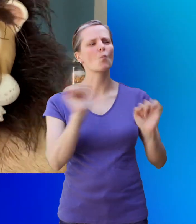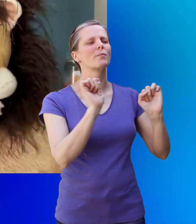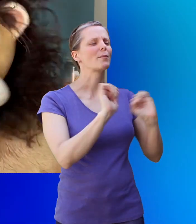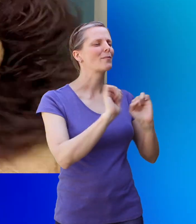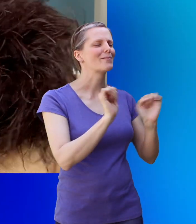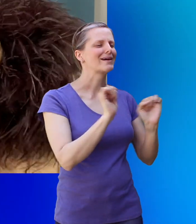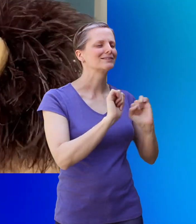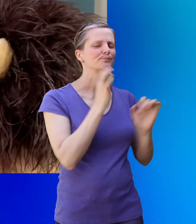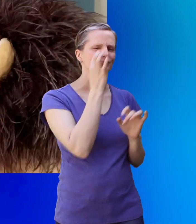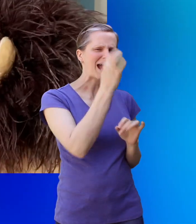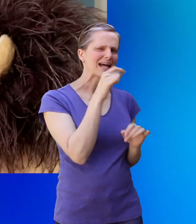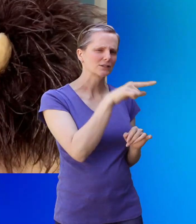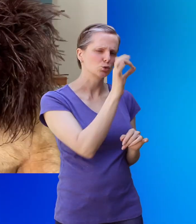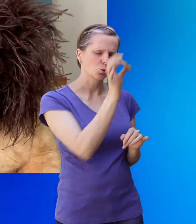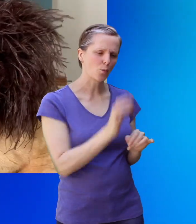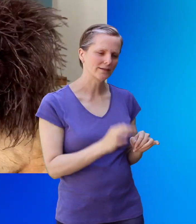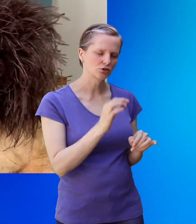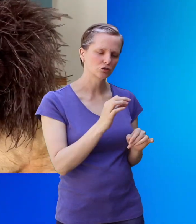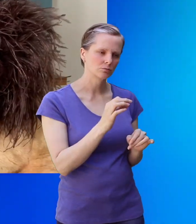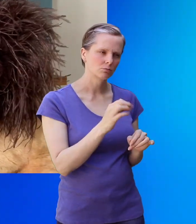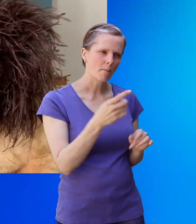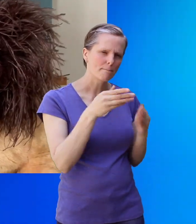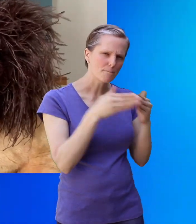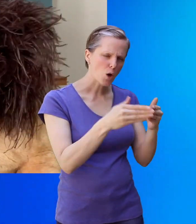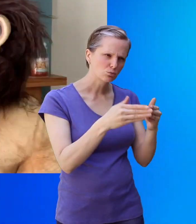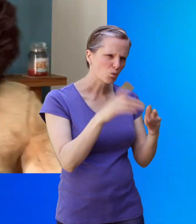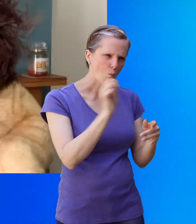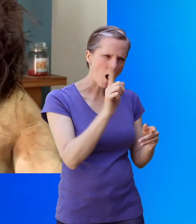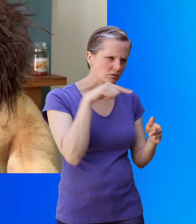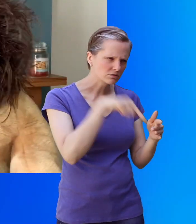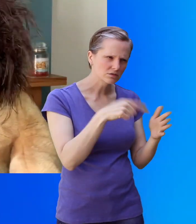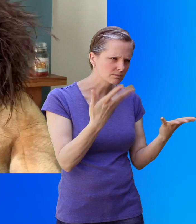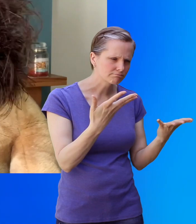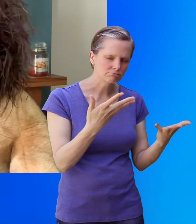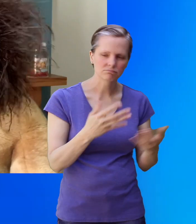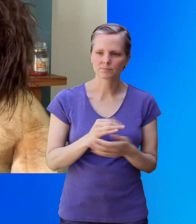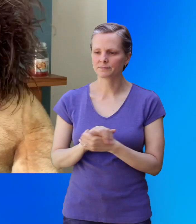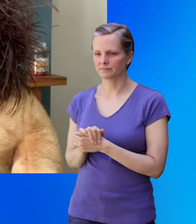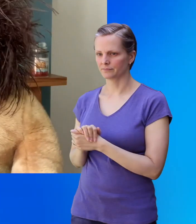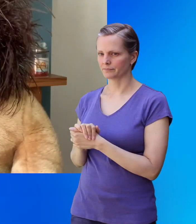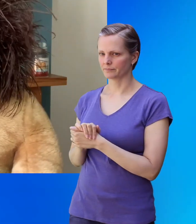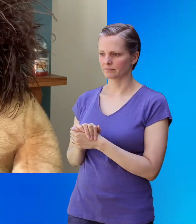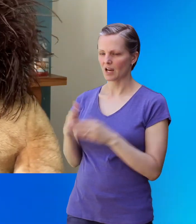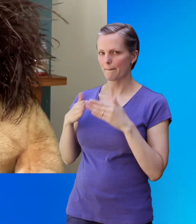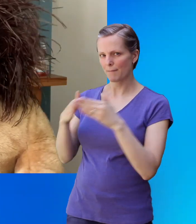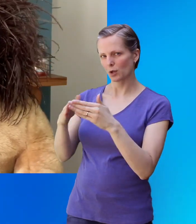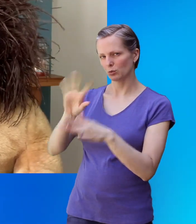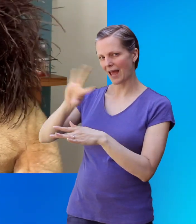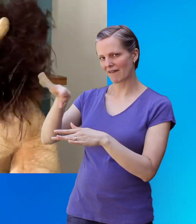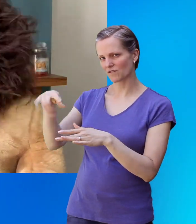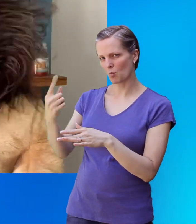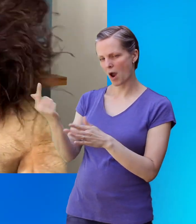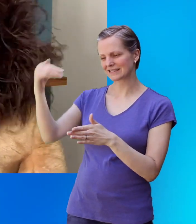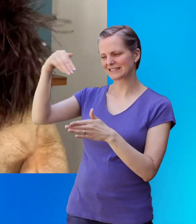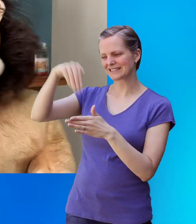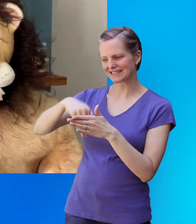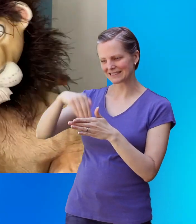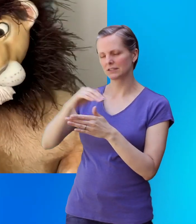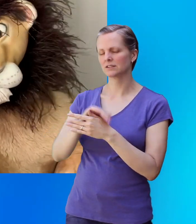question. What boat are you talking about? The boat that everybody is in but I